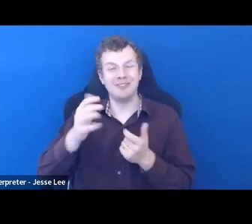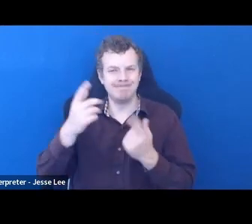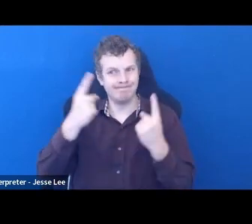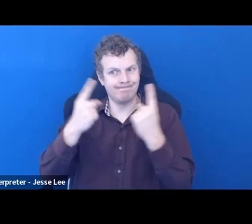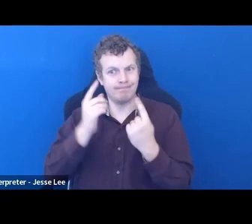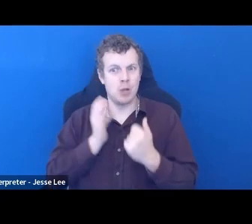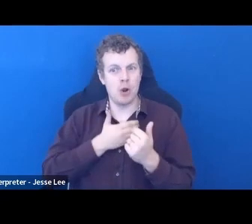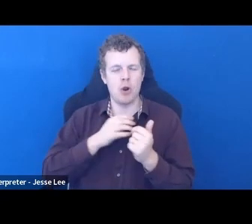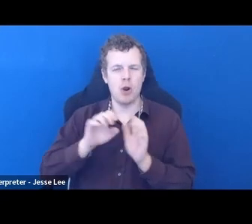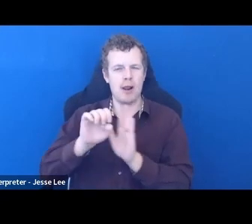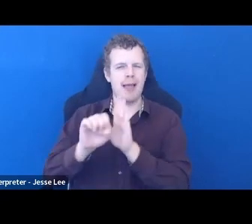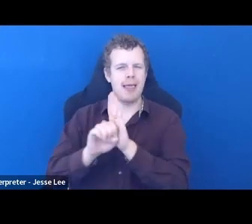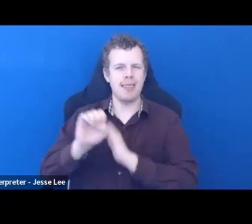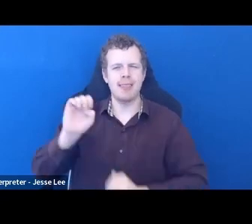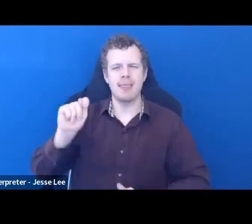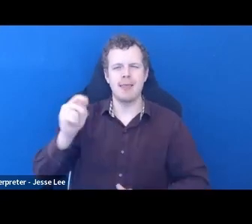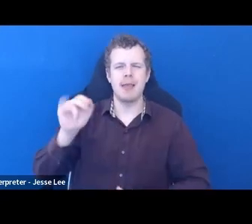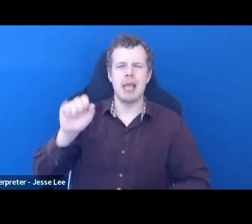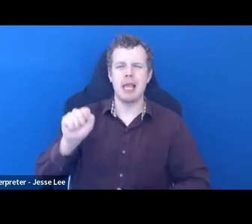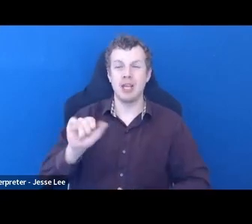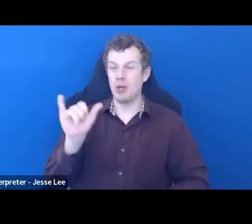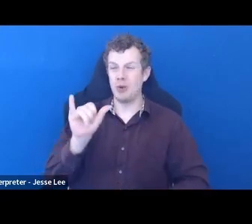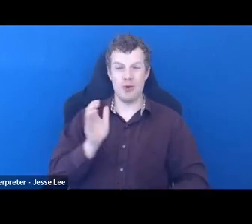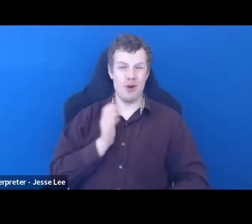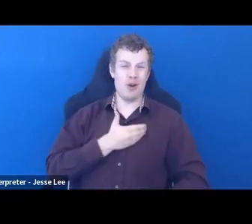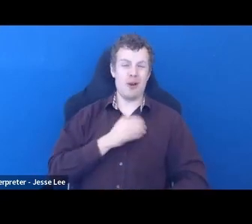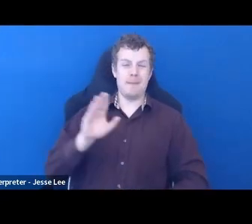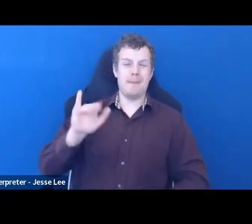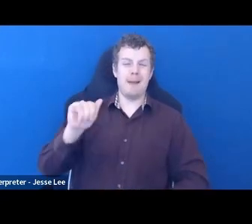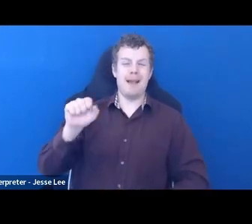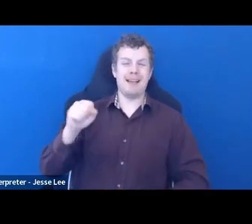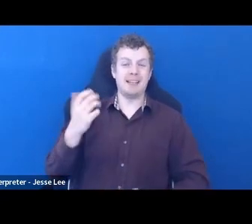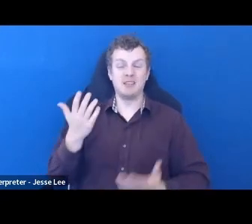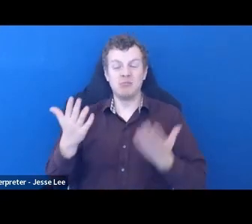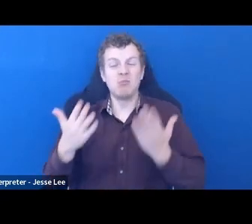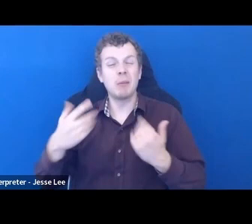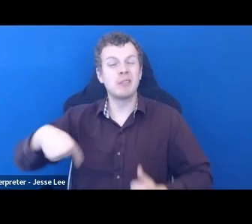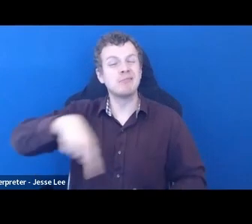And our own biases. So sometimes we might feel as clinicians or providers